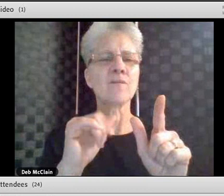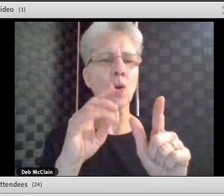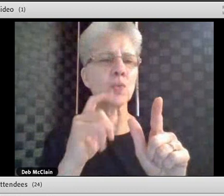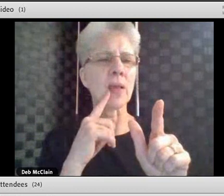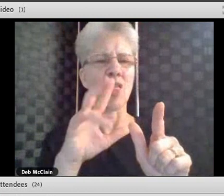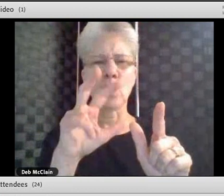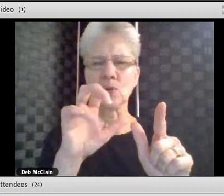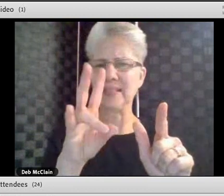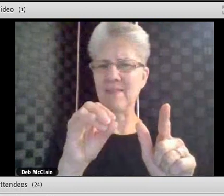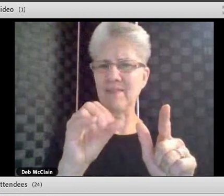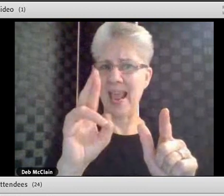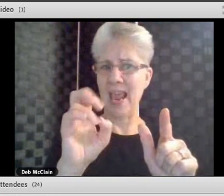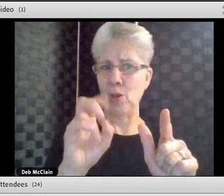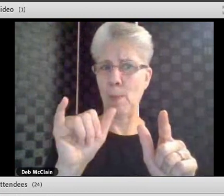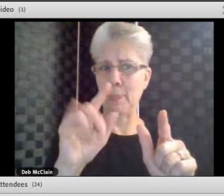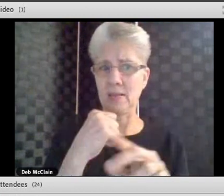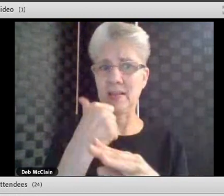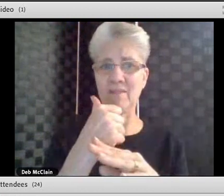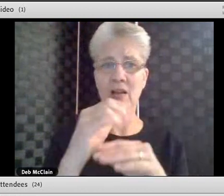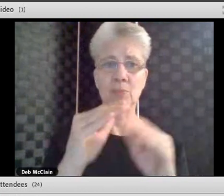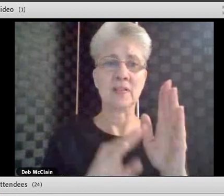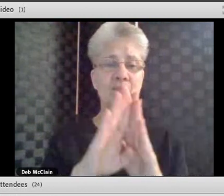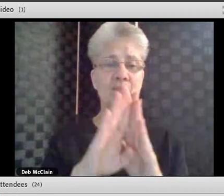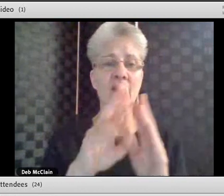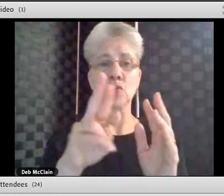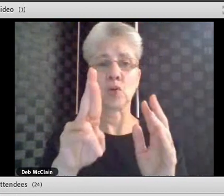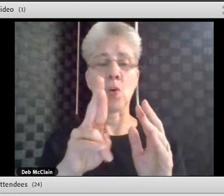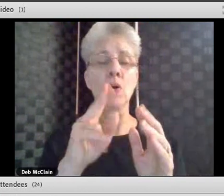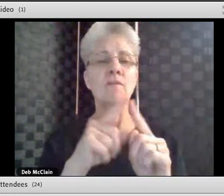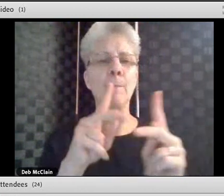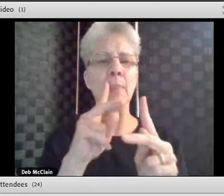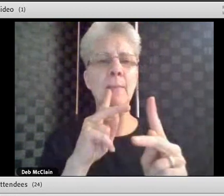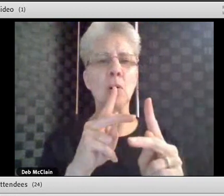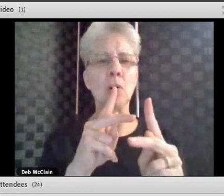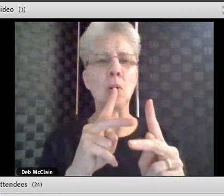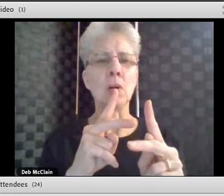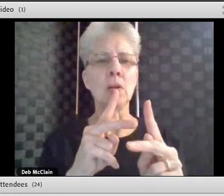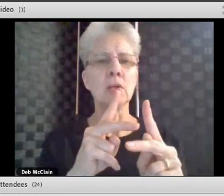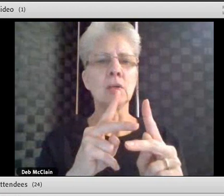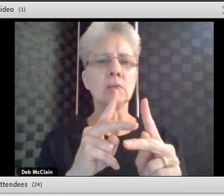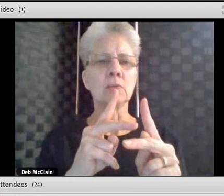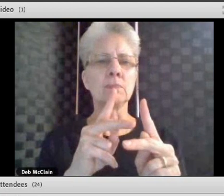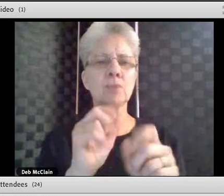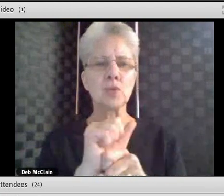and so they developed this virtual-reality technology to help their employees navigate the plant.